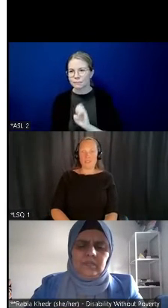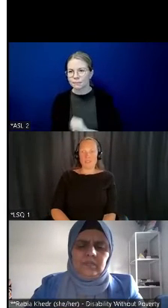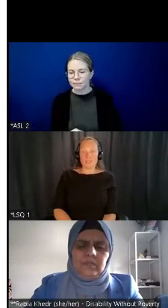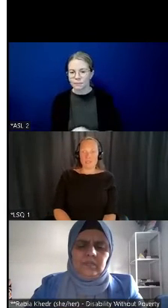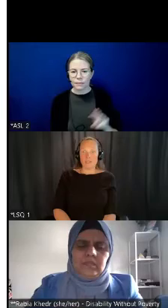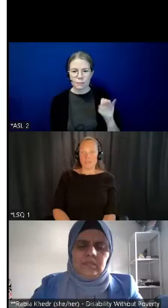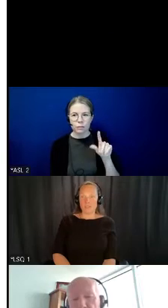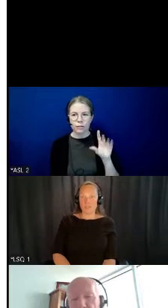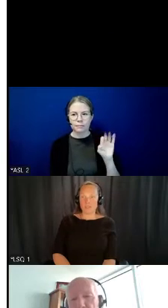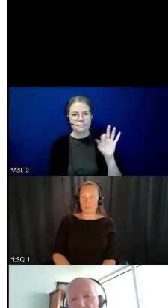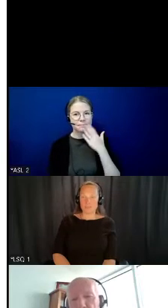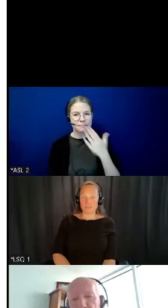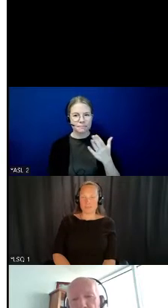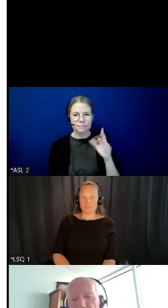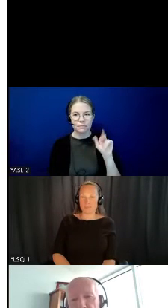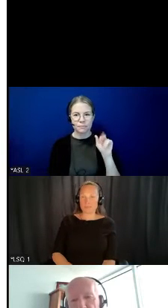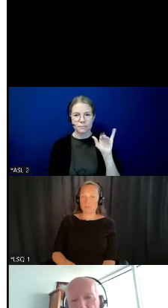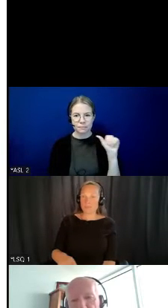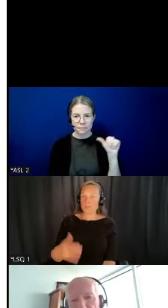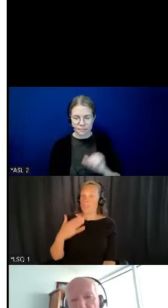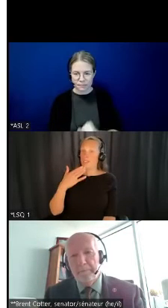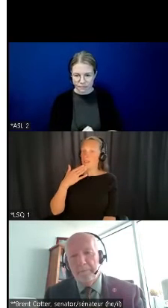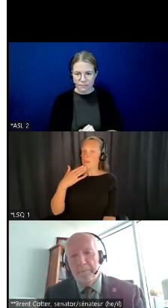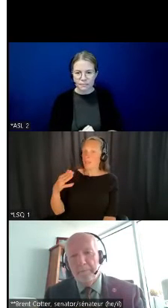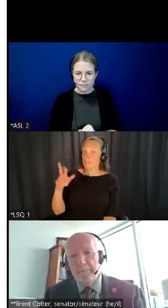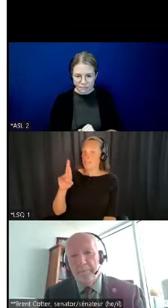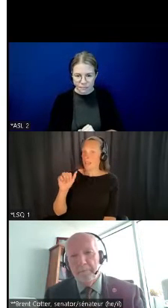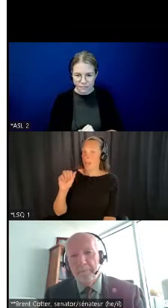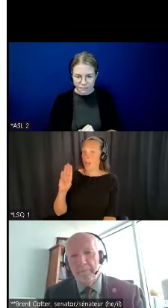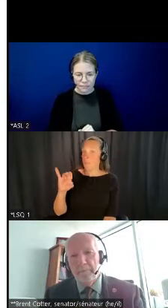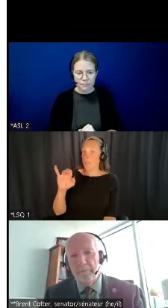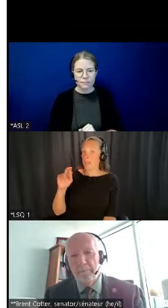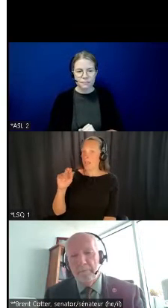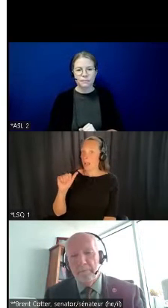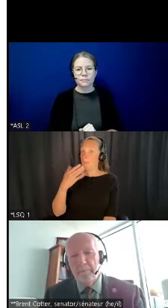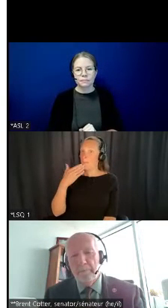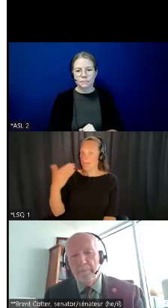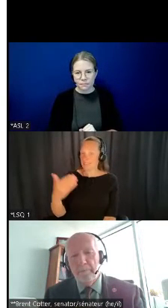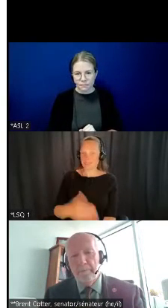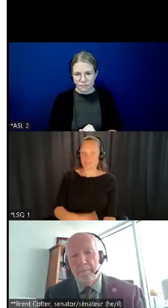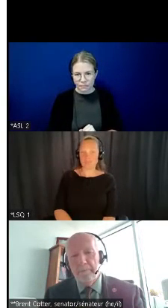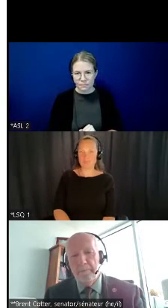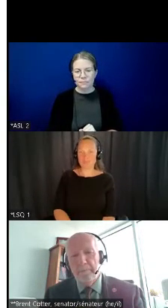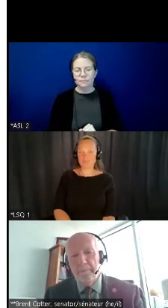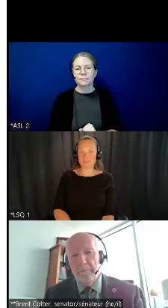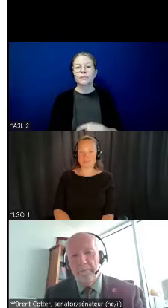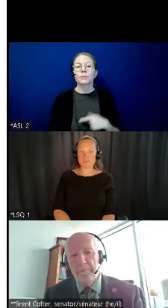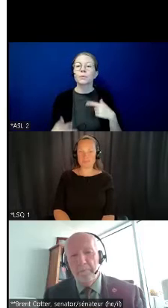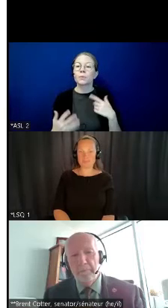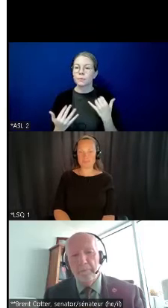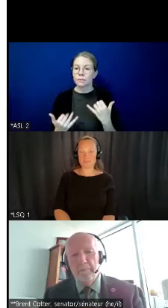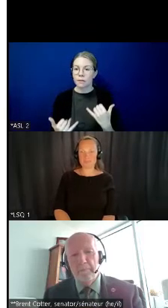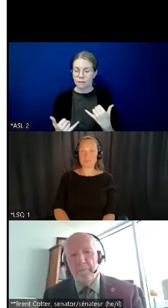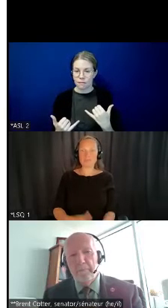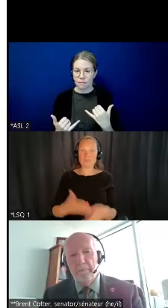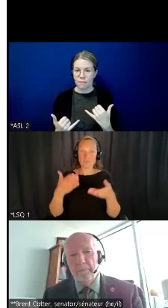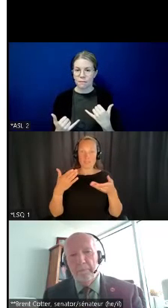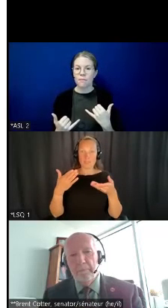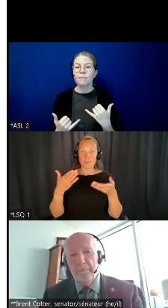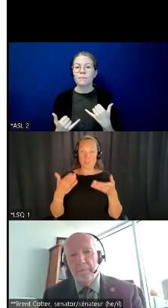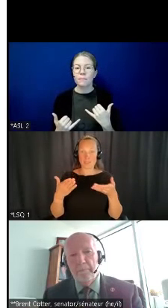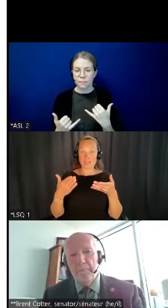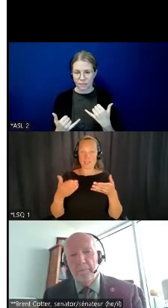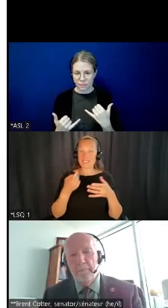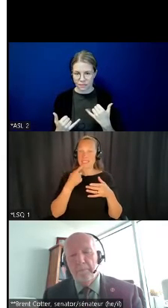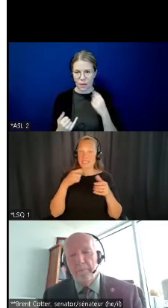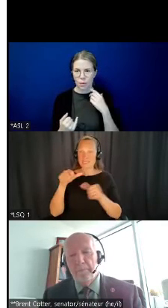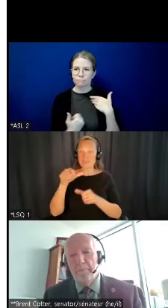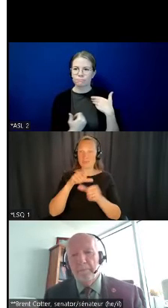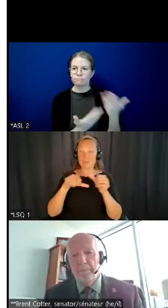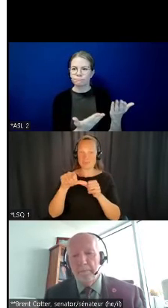THANK YOU VERY MUCH, RABIA. AND WITH THAT, I WILL NOW PASS OVER TO OUR FIRST SPEAKER, MAIN SPEAKER,